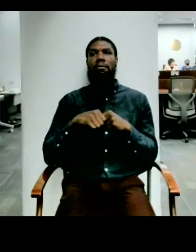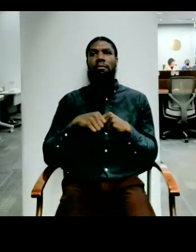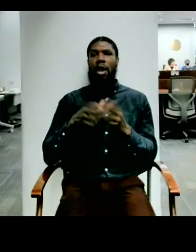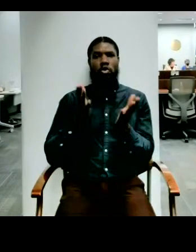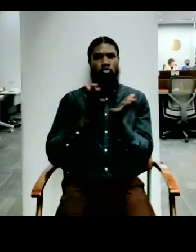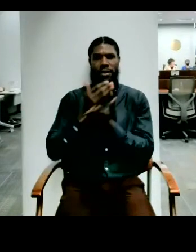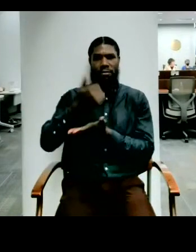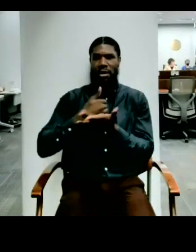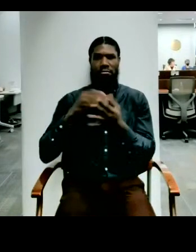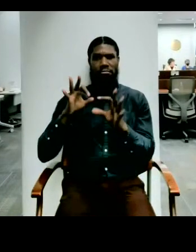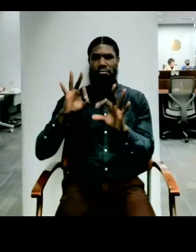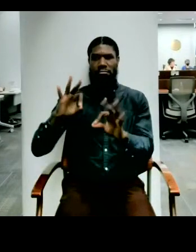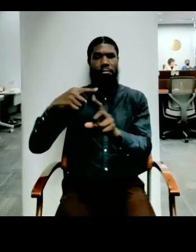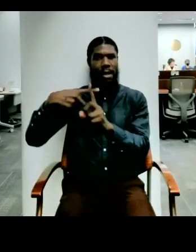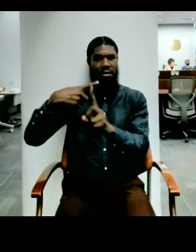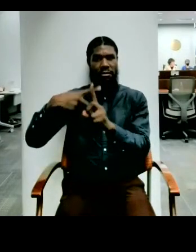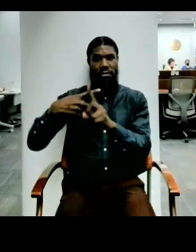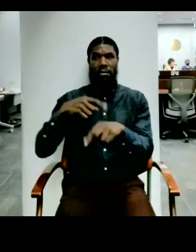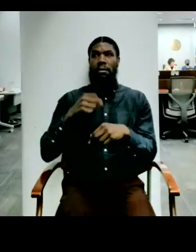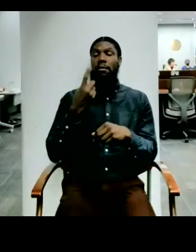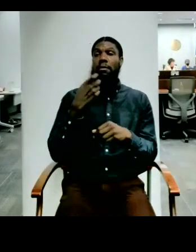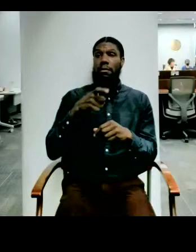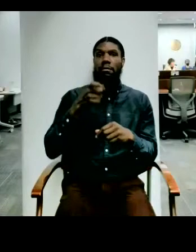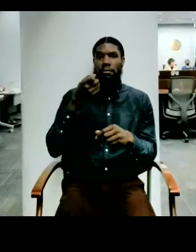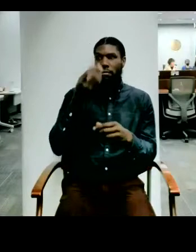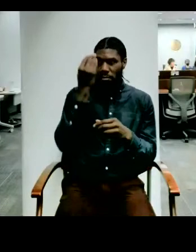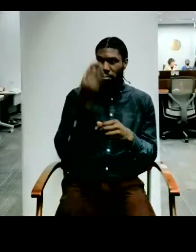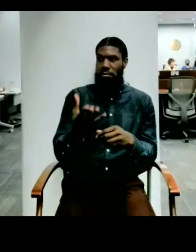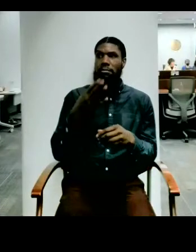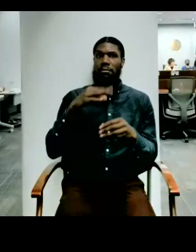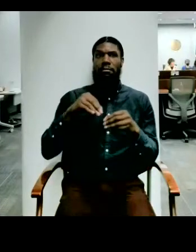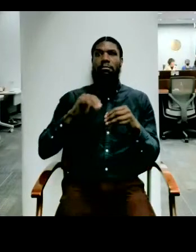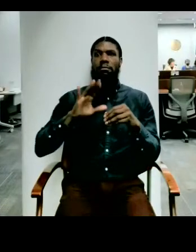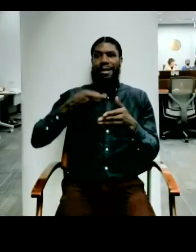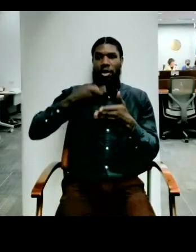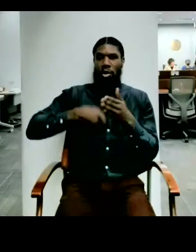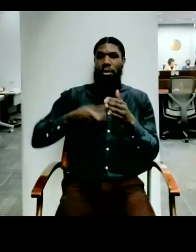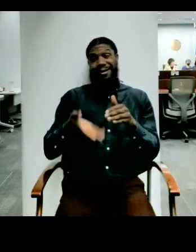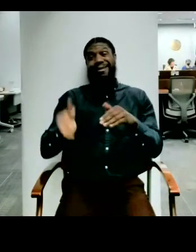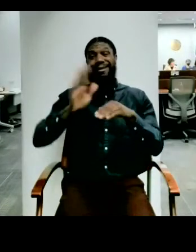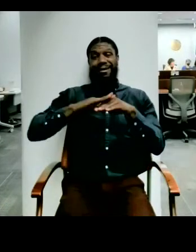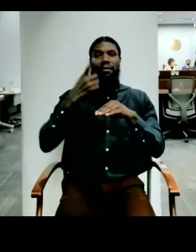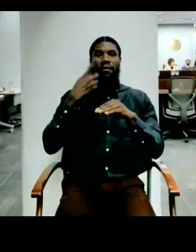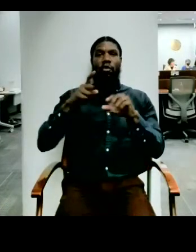it is an additional cost to the agency. I'm happy to have it go